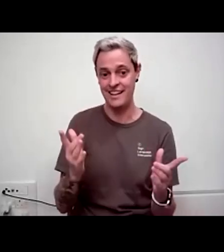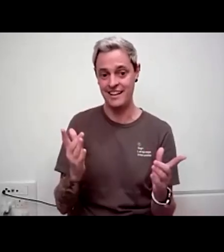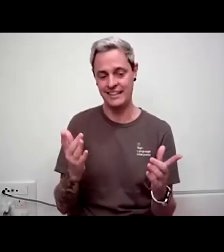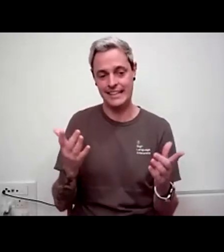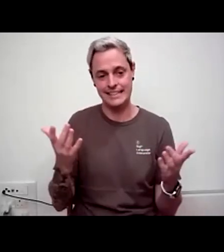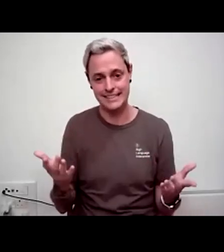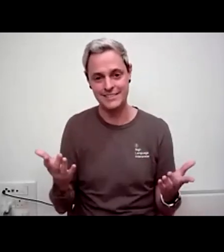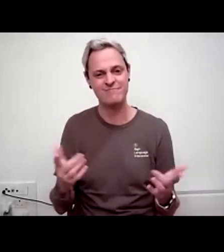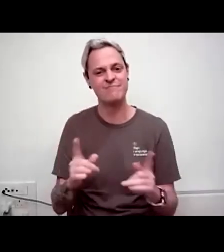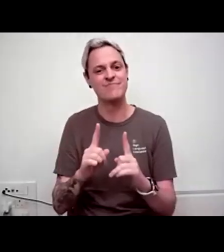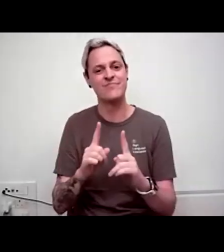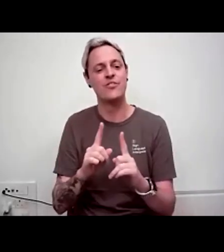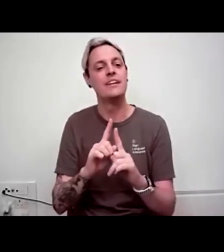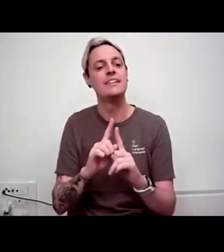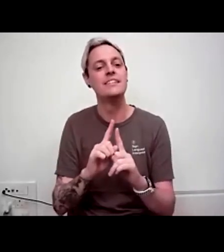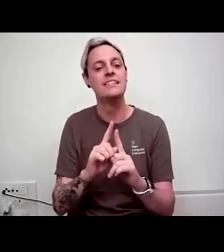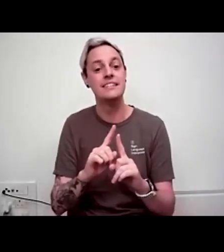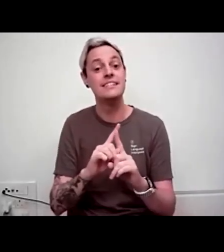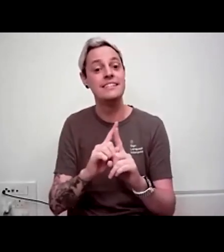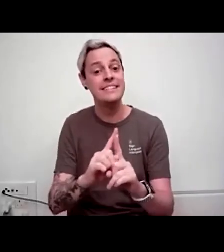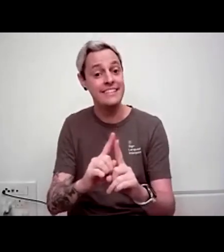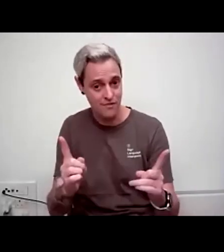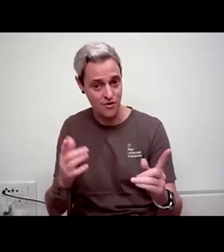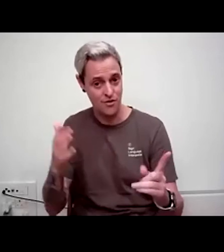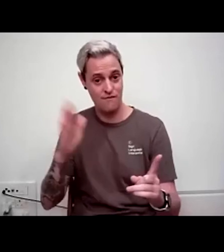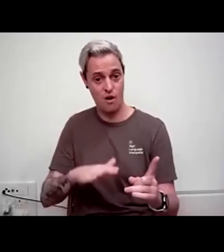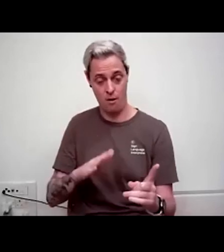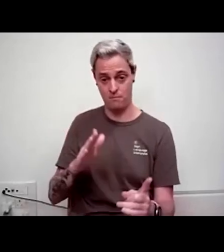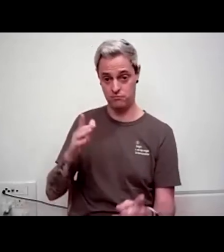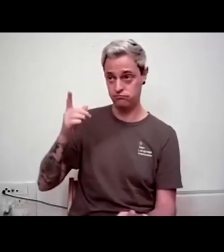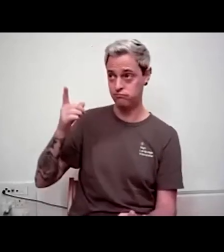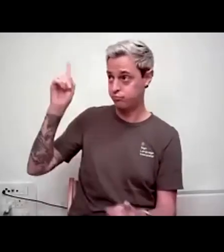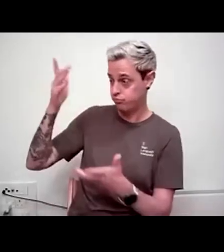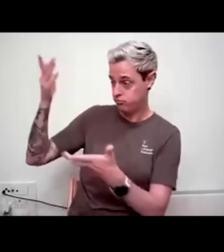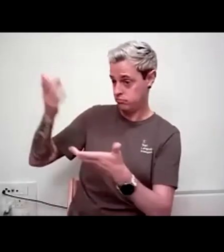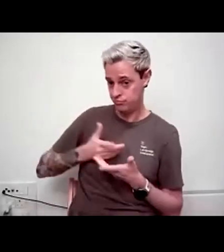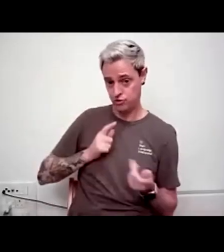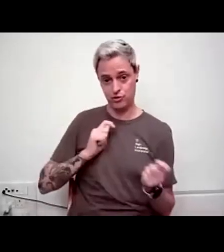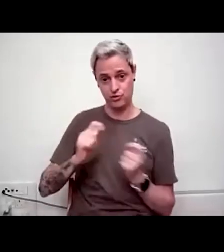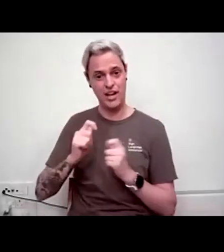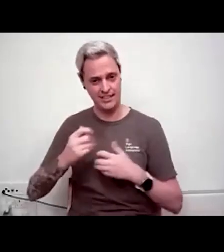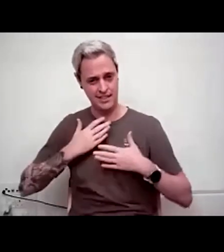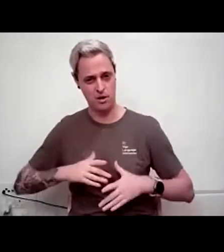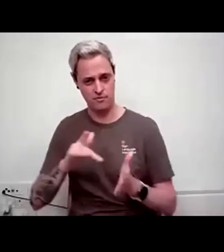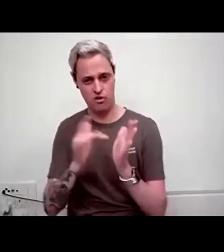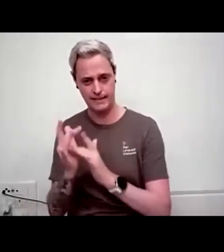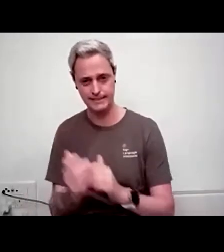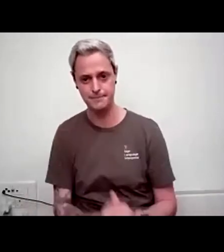different in kind from the transformations that we undergo in the body of Christ.